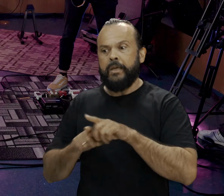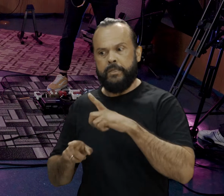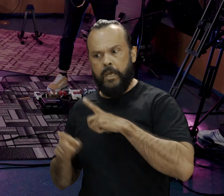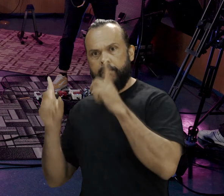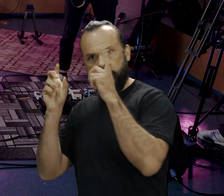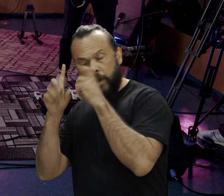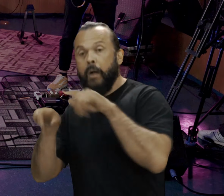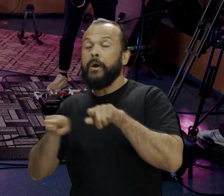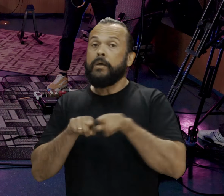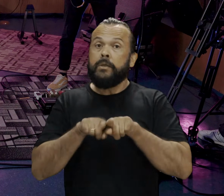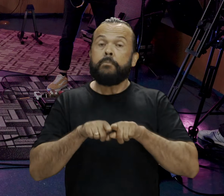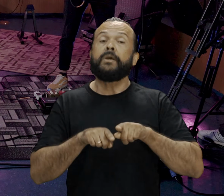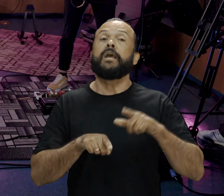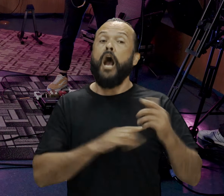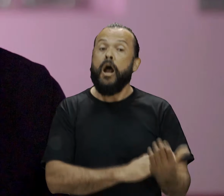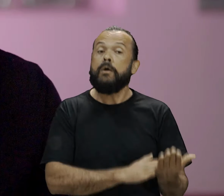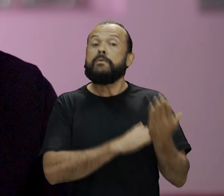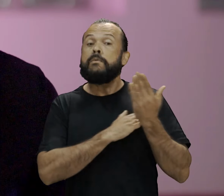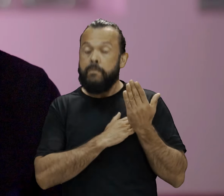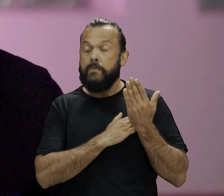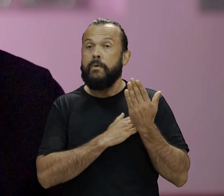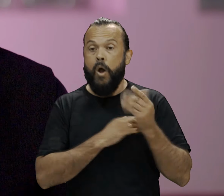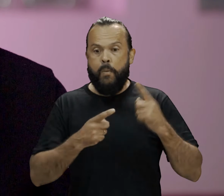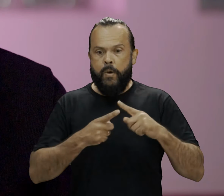it was also a facilitator. Because the pandemic, making us stay at home for a long time,